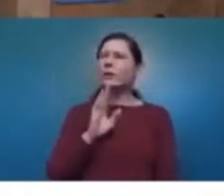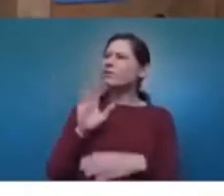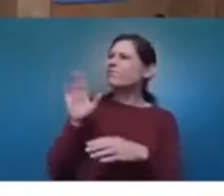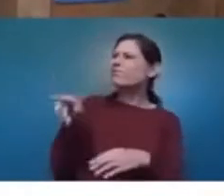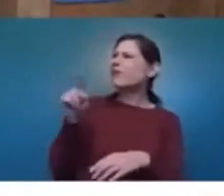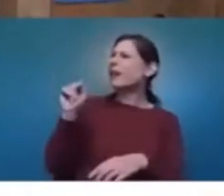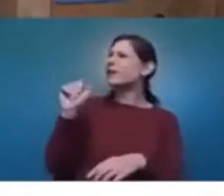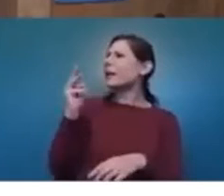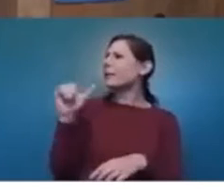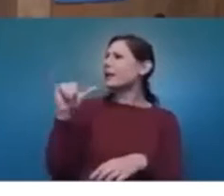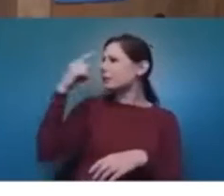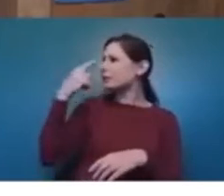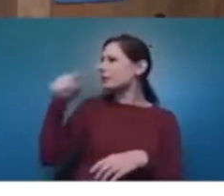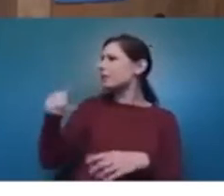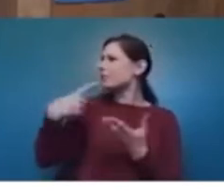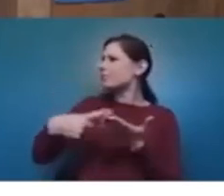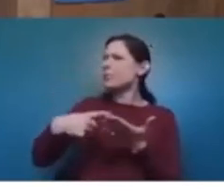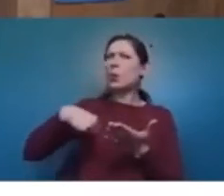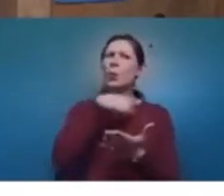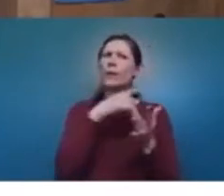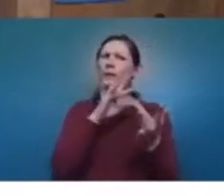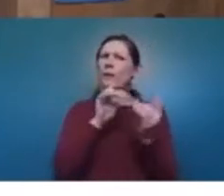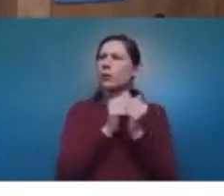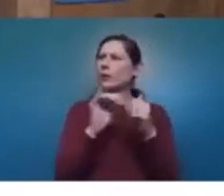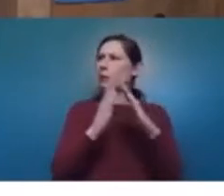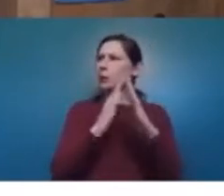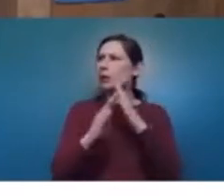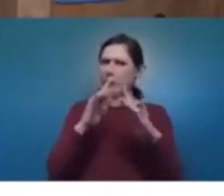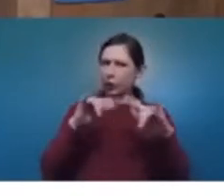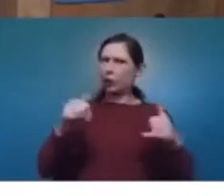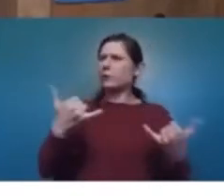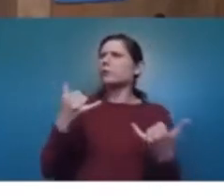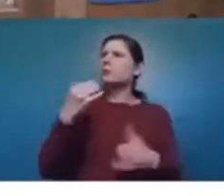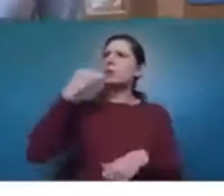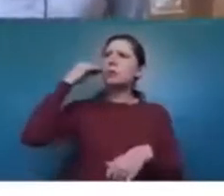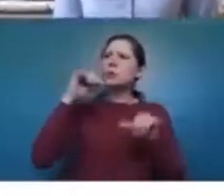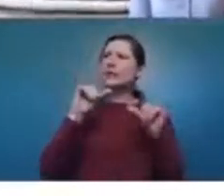you touch base a little bit on what we're doing to stay connected with the community during the recent stay-at-home order?